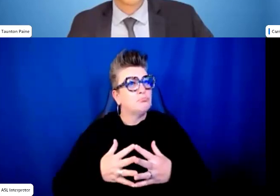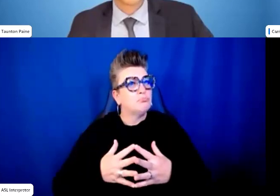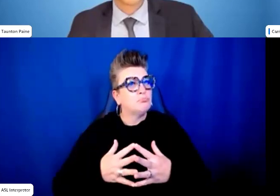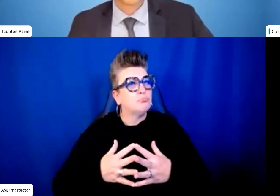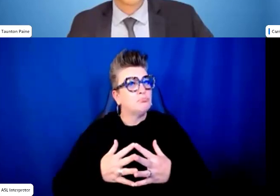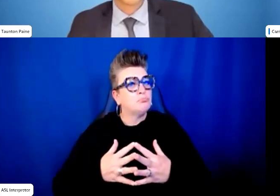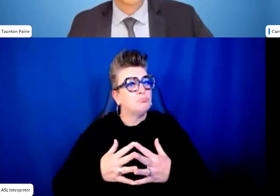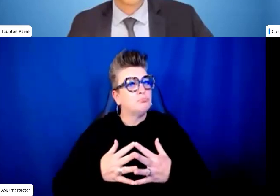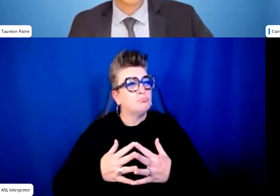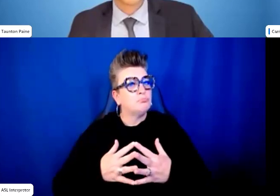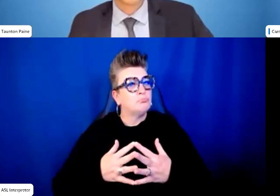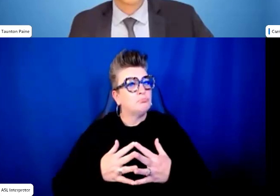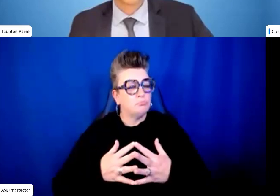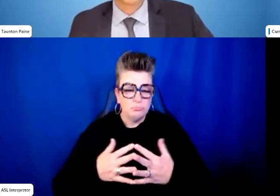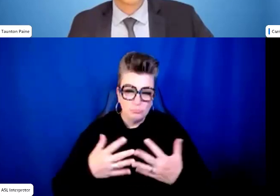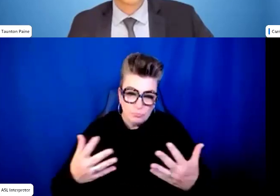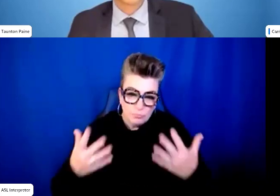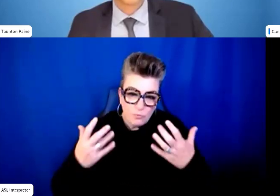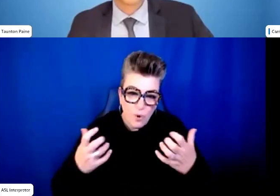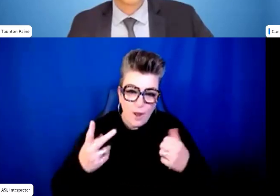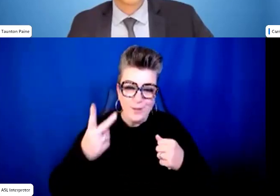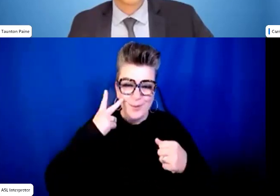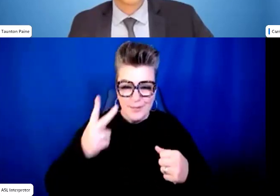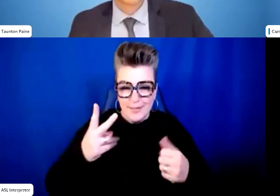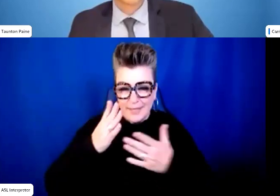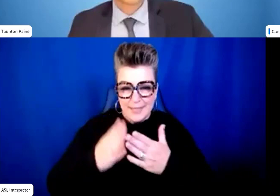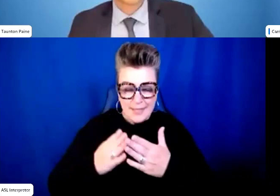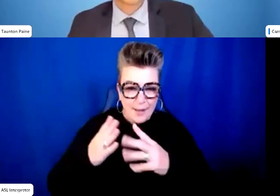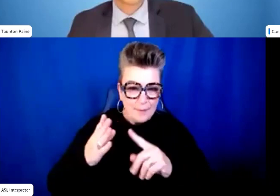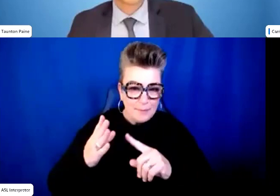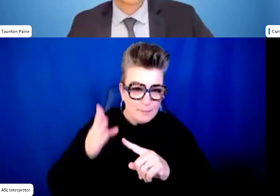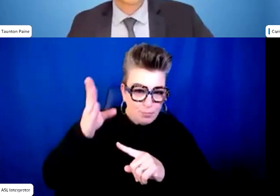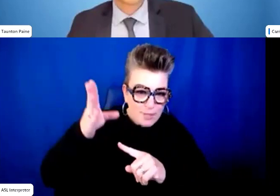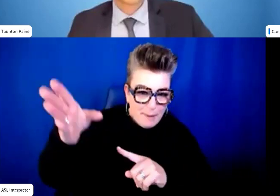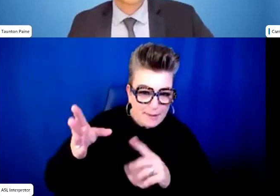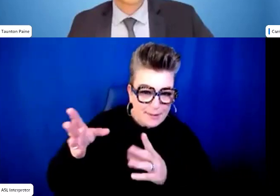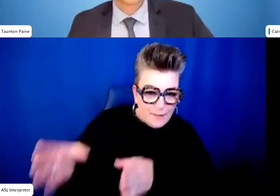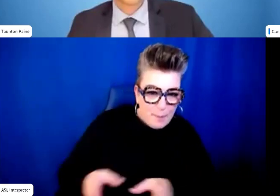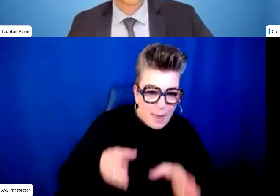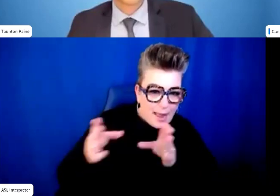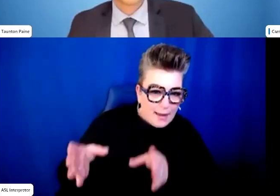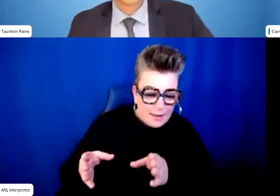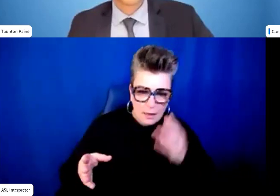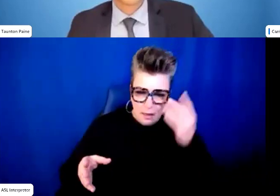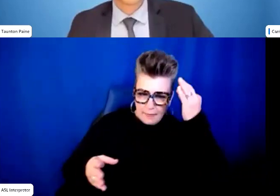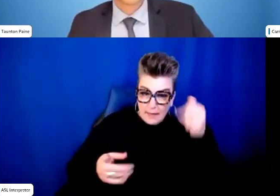to see some prospective planning, and that thinking this through at the beginning and thinking about your timelines